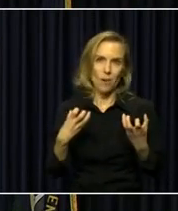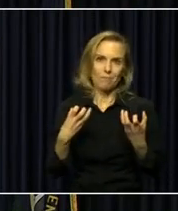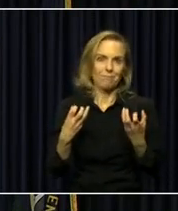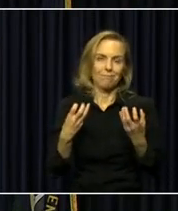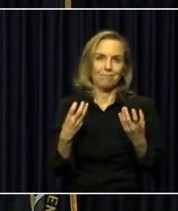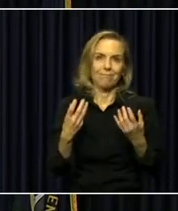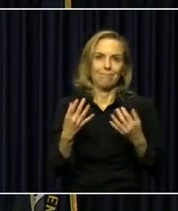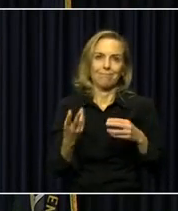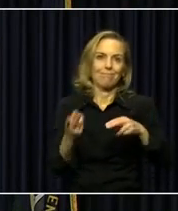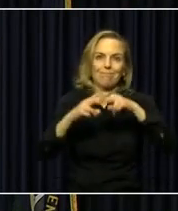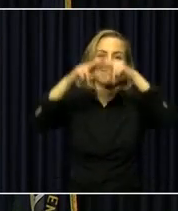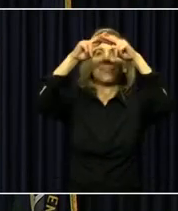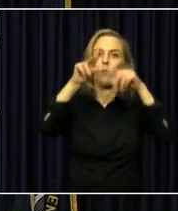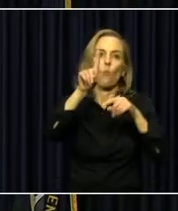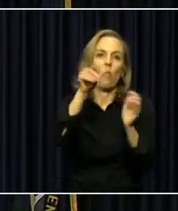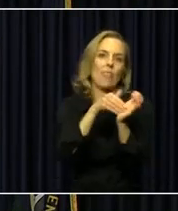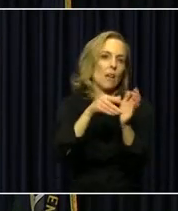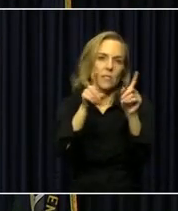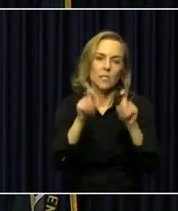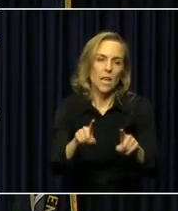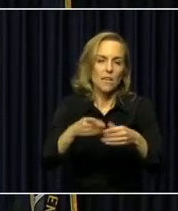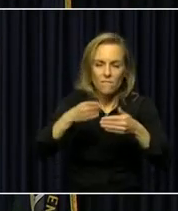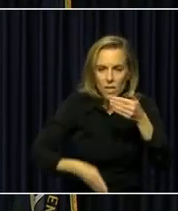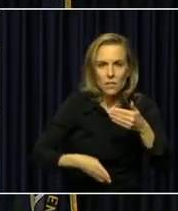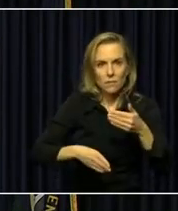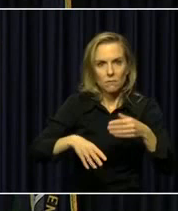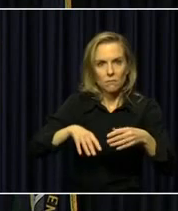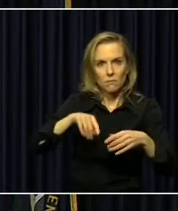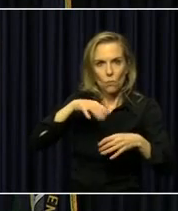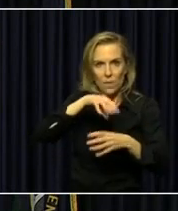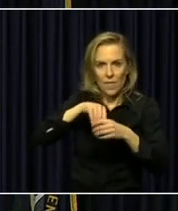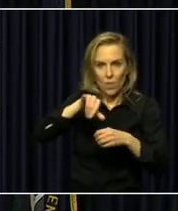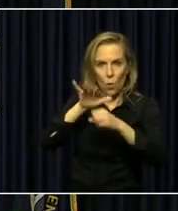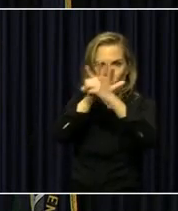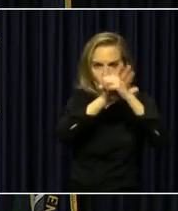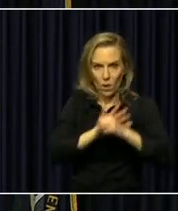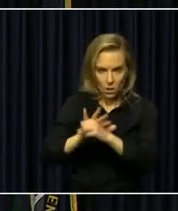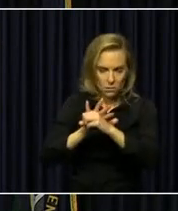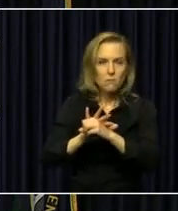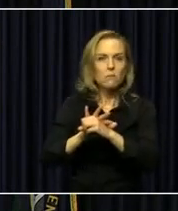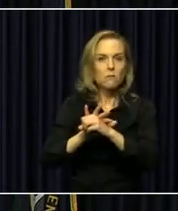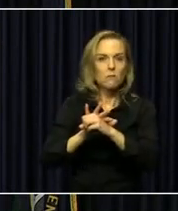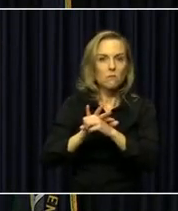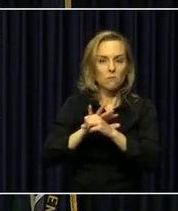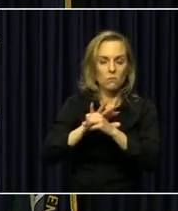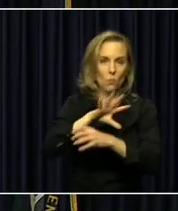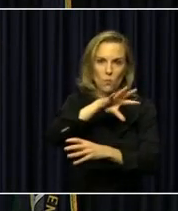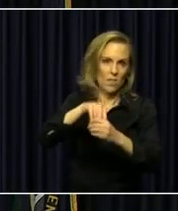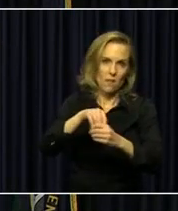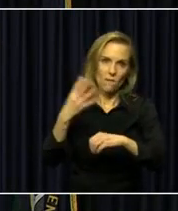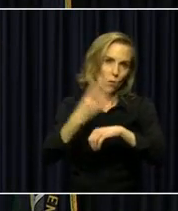POSITIVE CASES OR A DECREASE THE IN POSITIVE RATE BEFORE YOU START ENGAGING IN ANY OF THESE